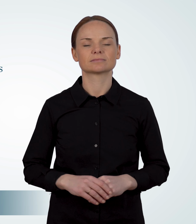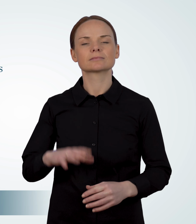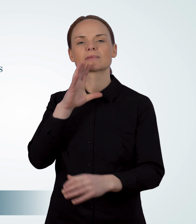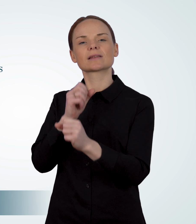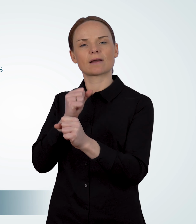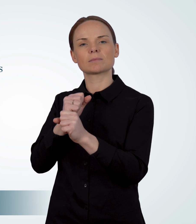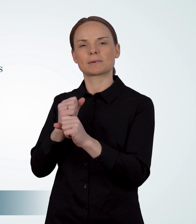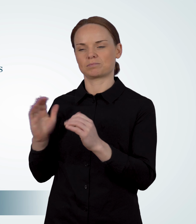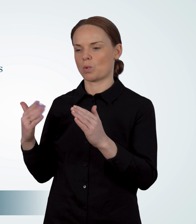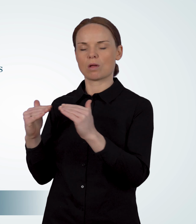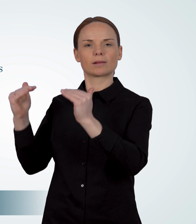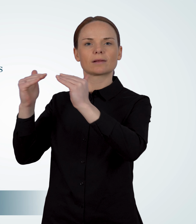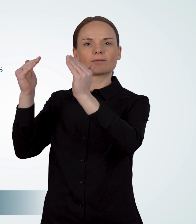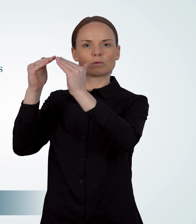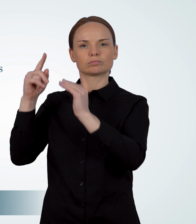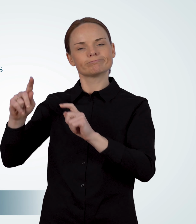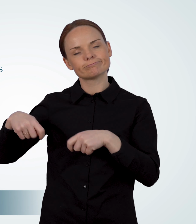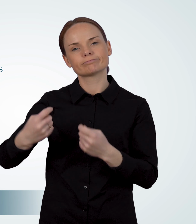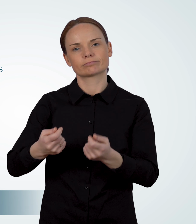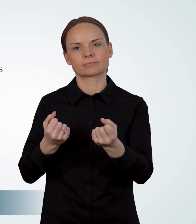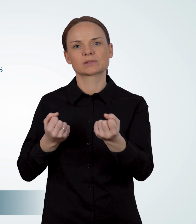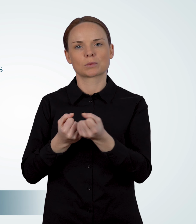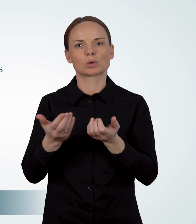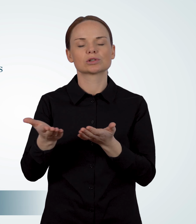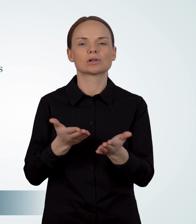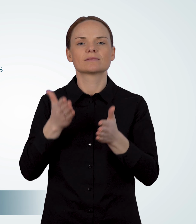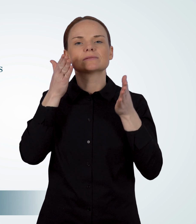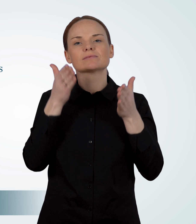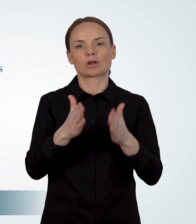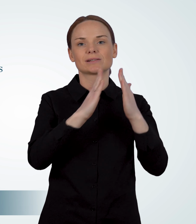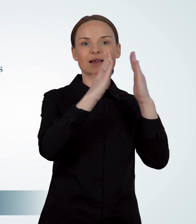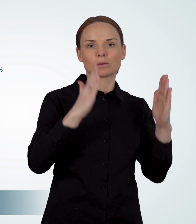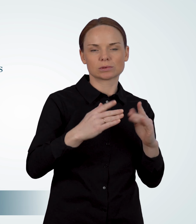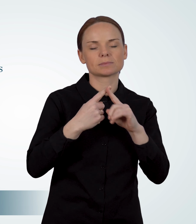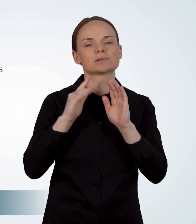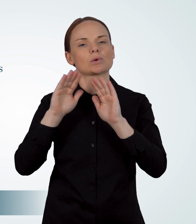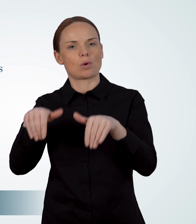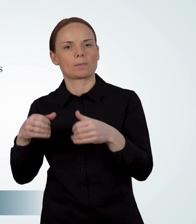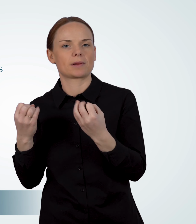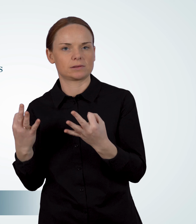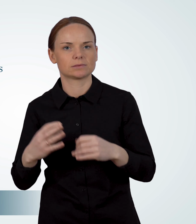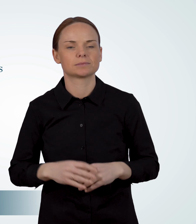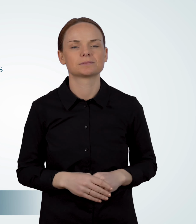All levels of government give support to housing and homelessness services.